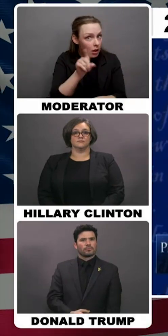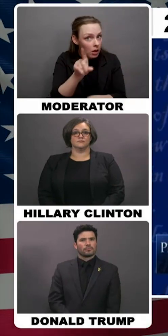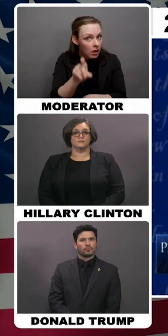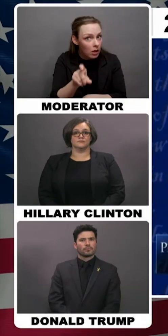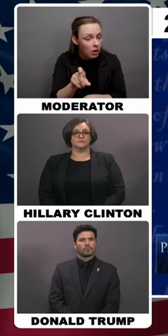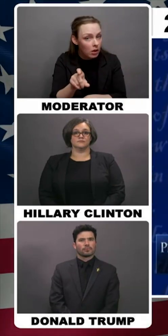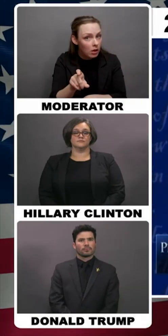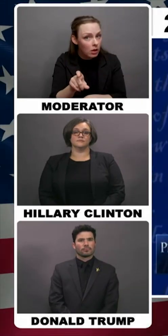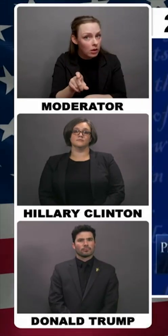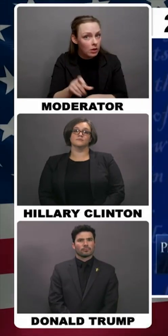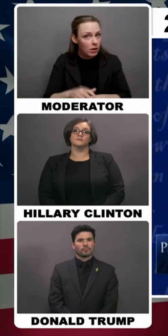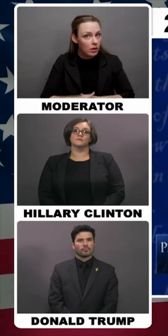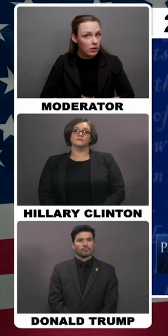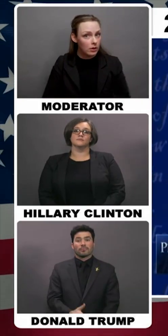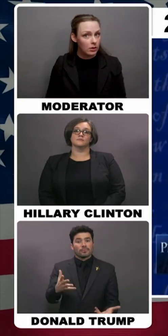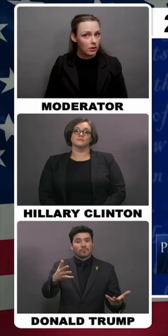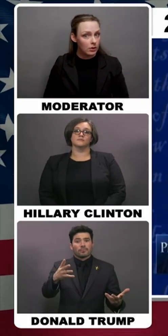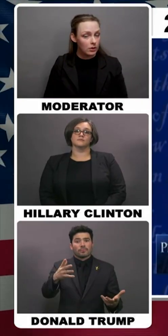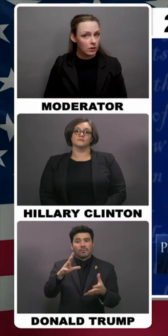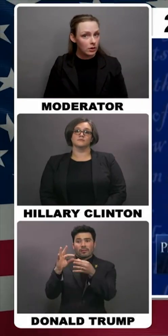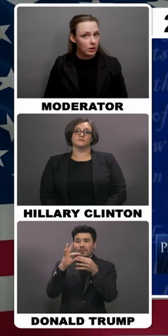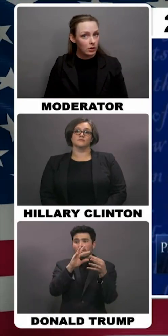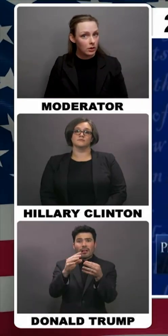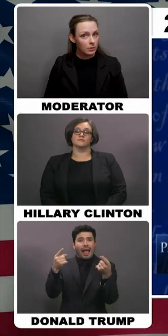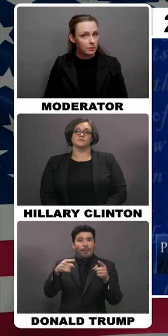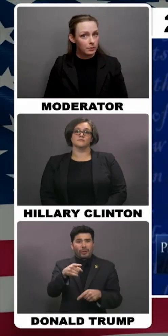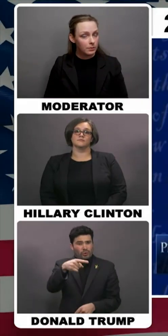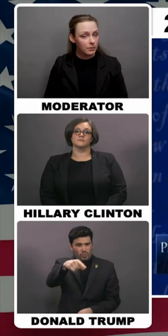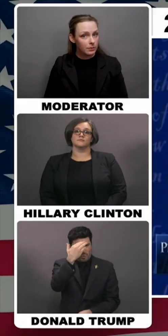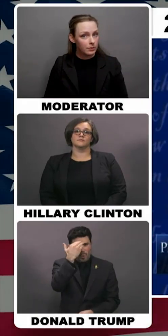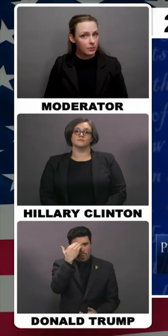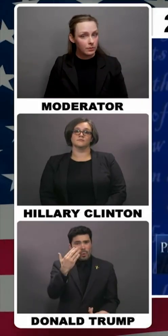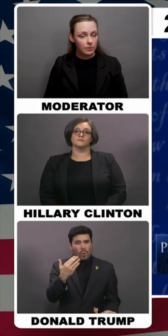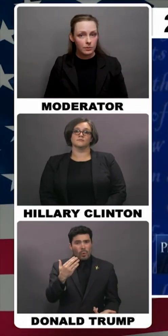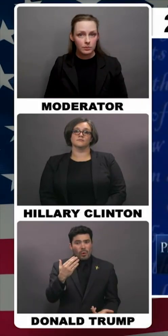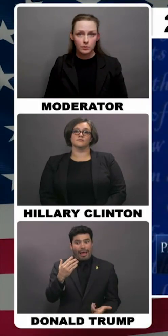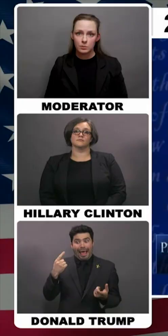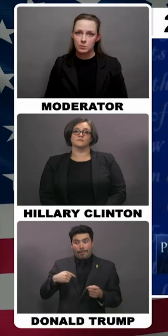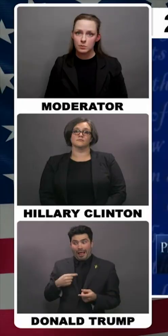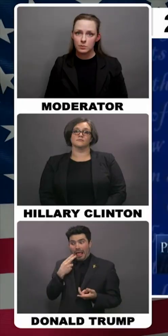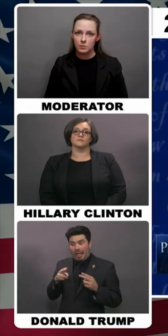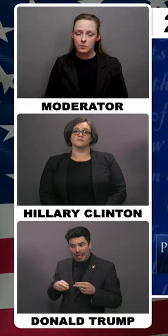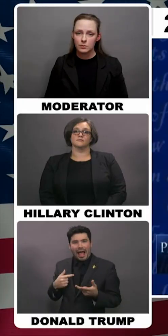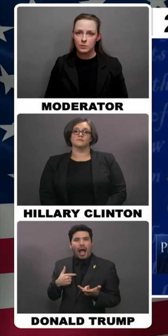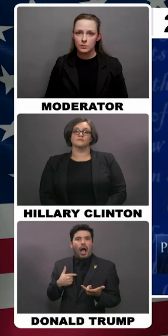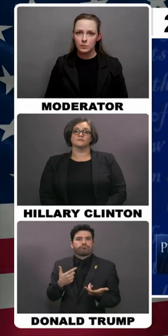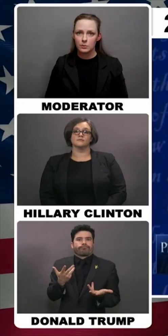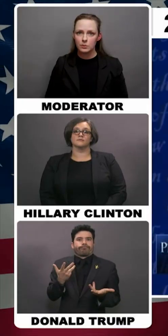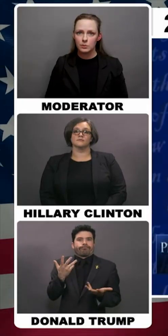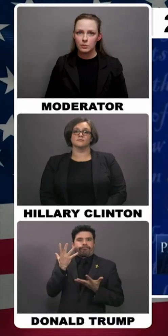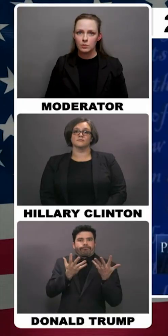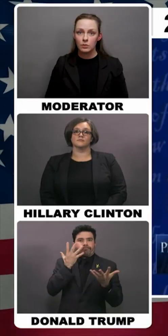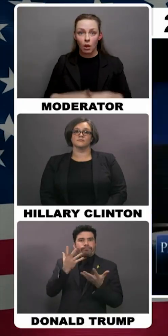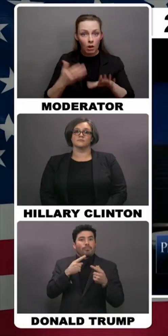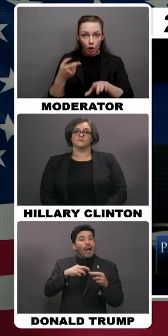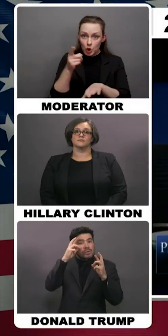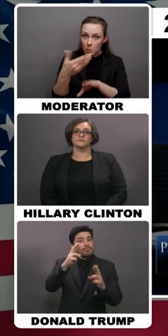you hear these things I said, and I was embarrassed by it, but I have tremendous respect for women. Have you ever Done those things? Women have respect for me,